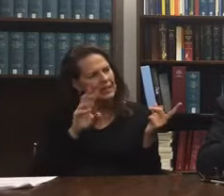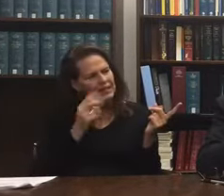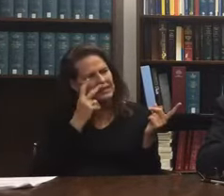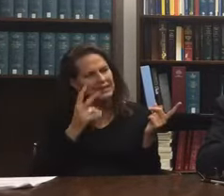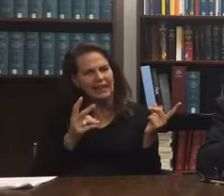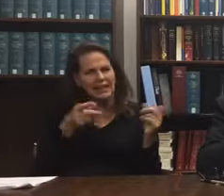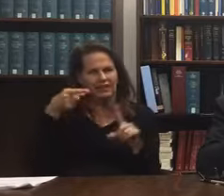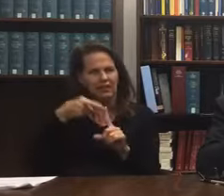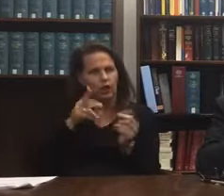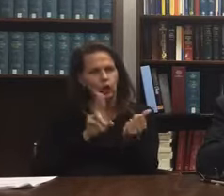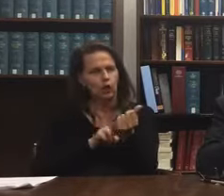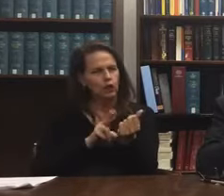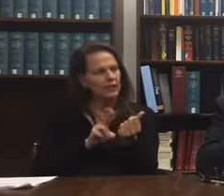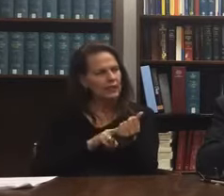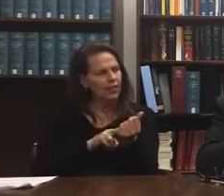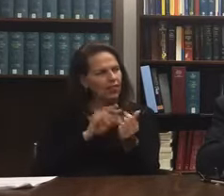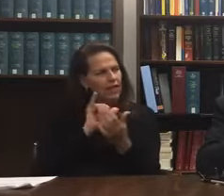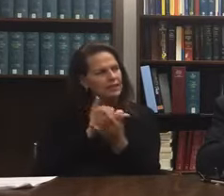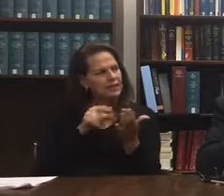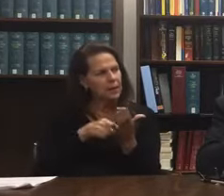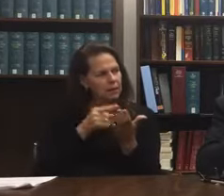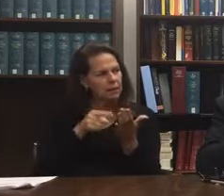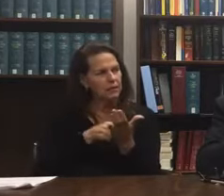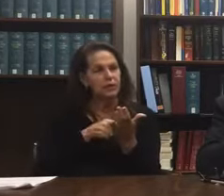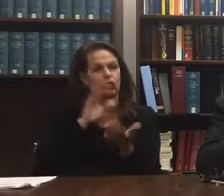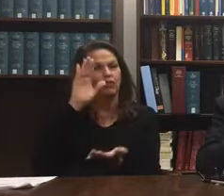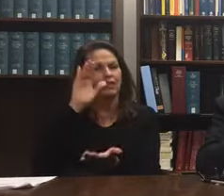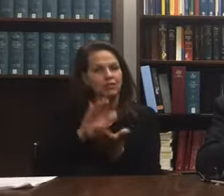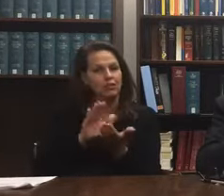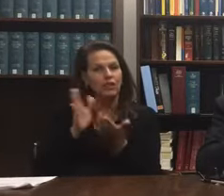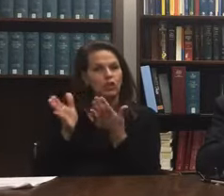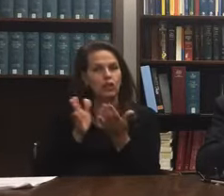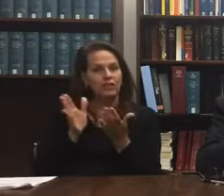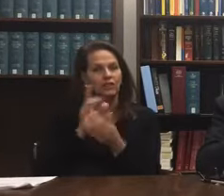nursing cases is that sometimes the reductions in service are in direct